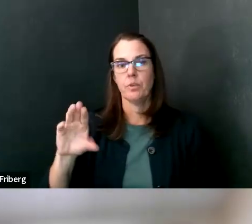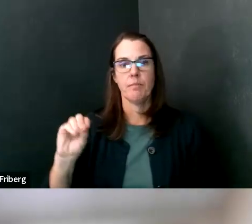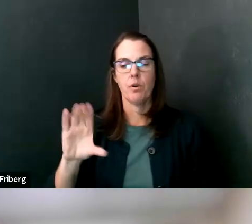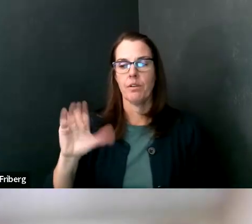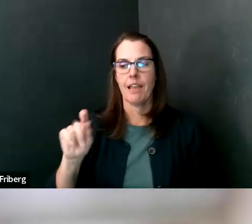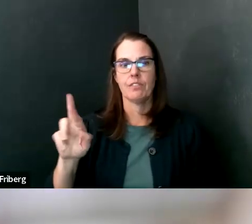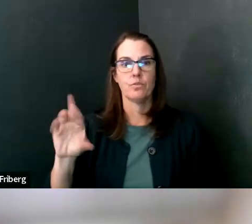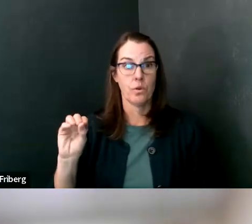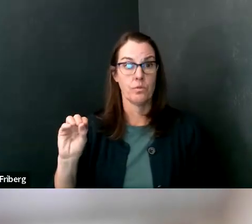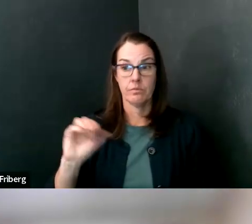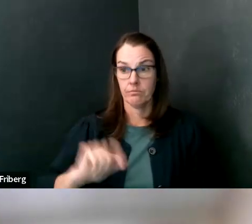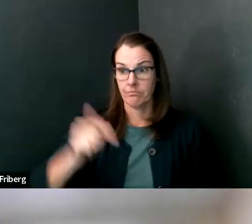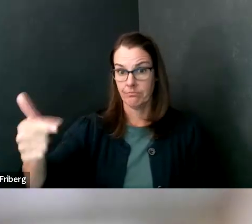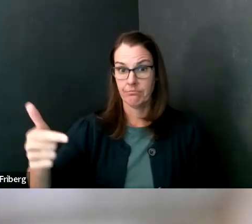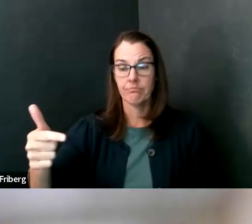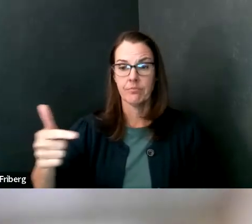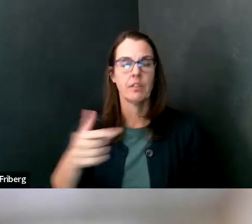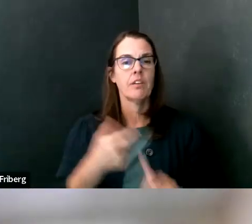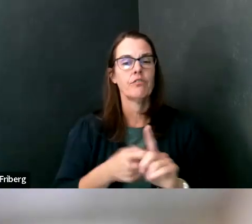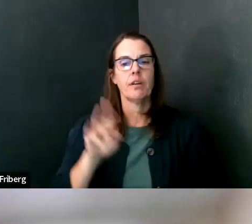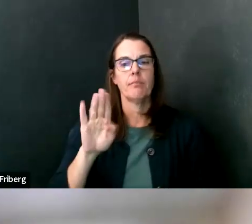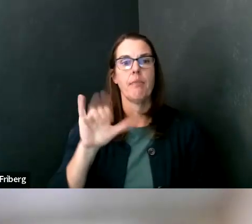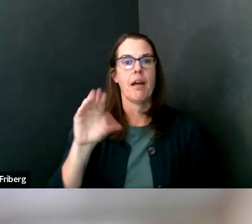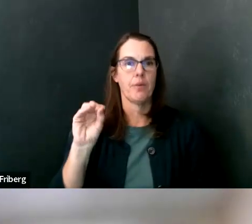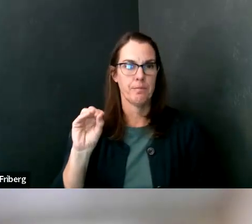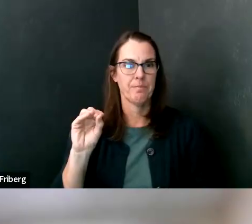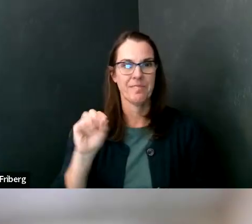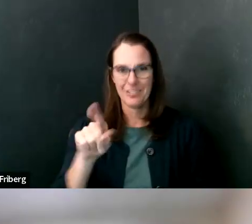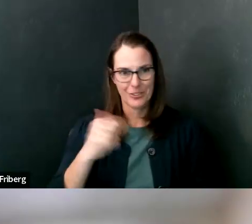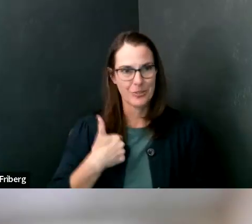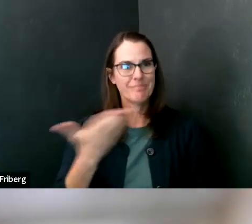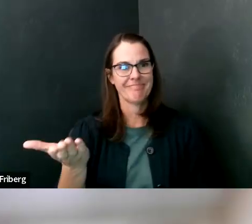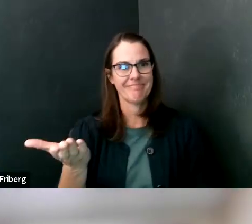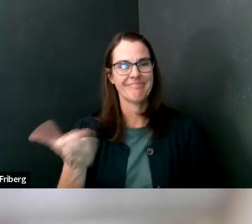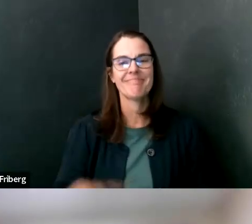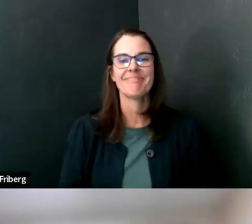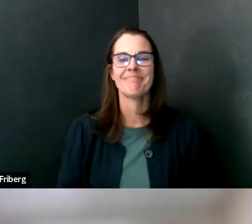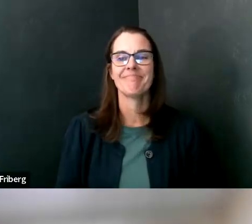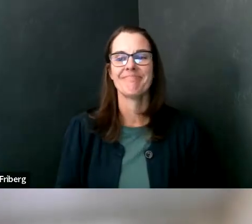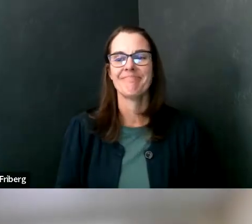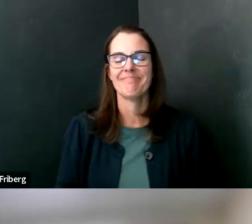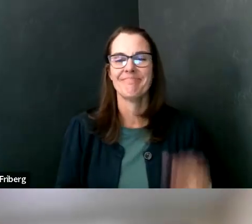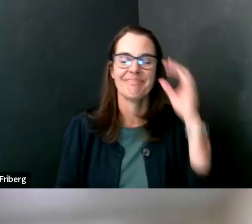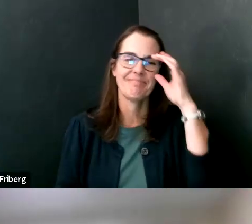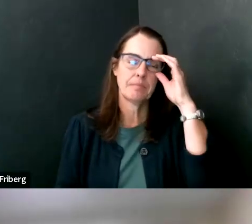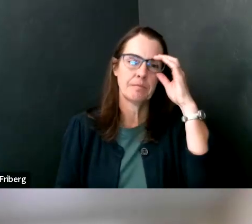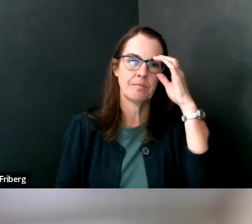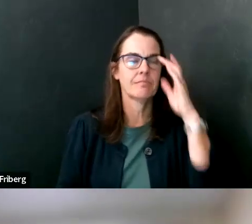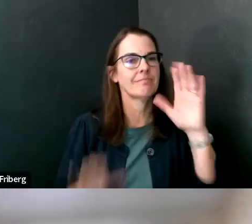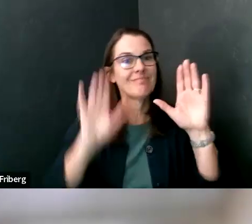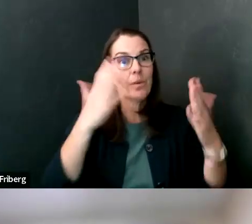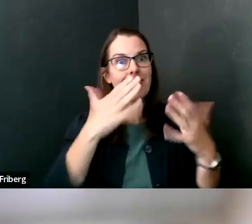uh you are next on the list from bio. So, uh you have the floor. Great. Thank you very much,